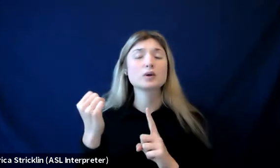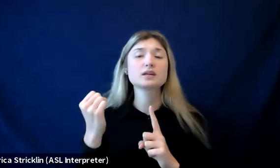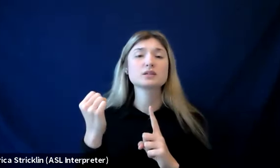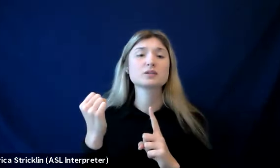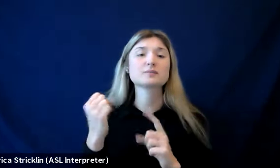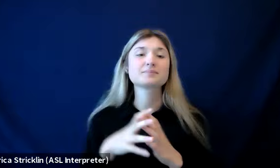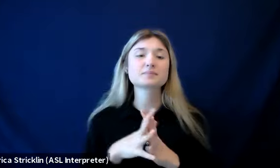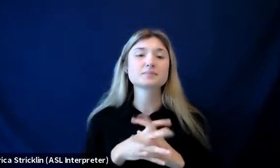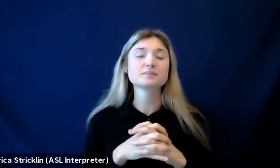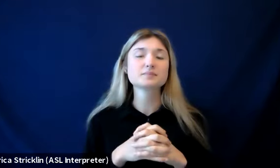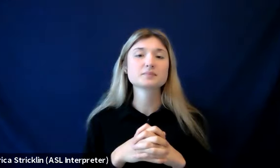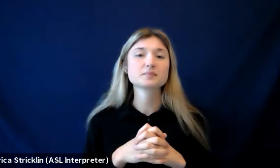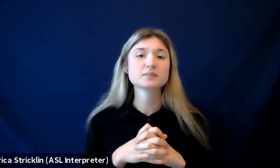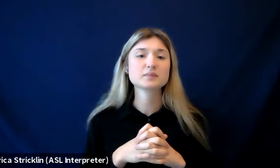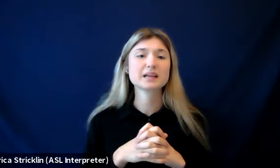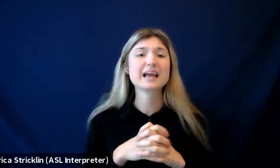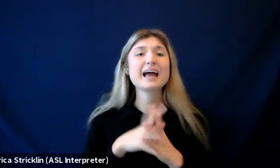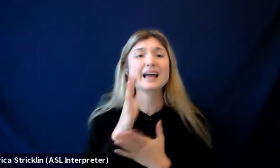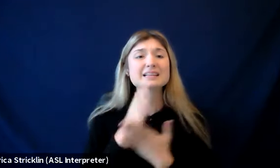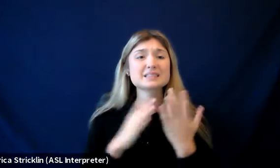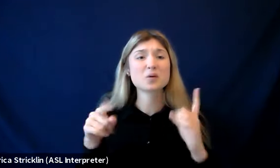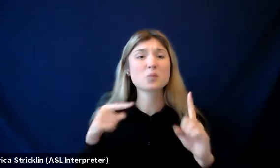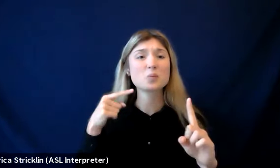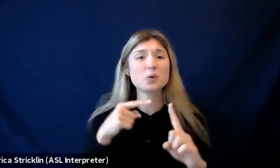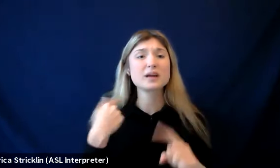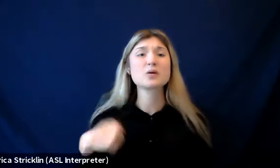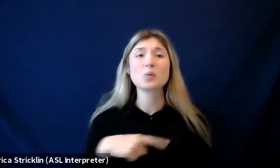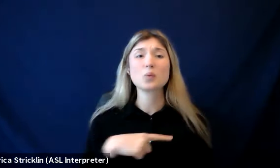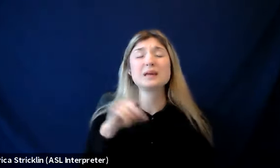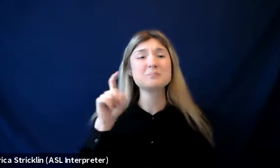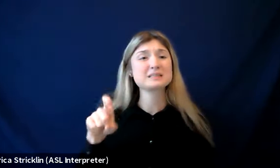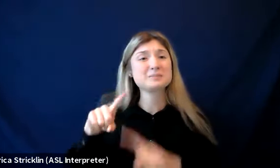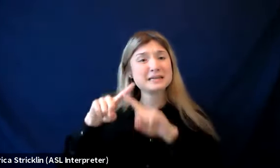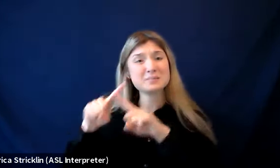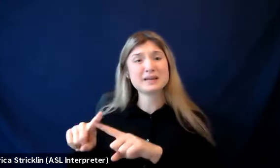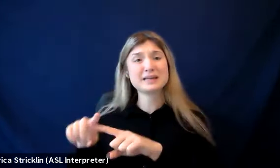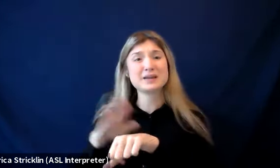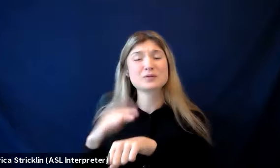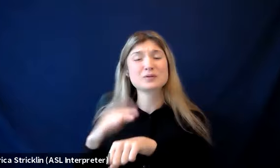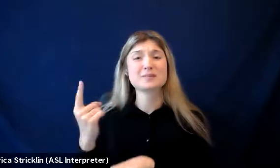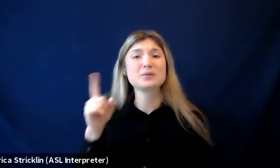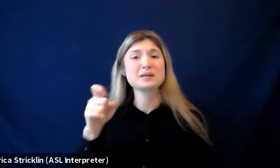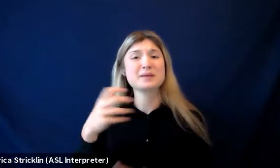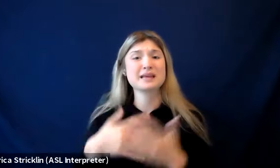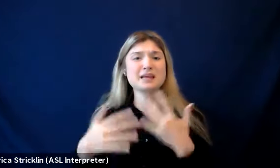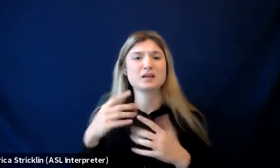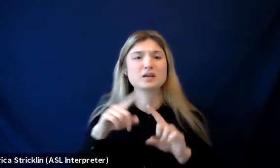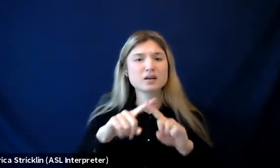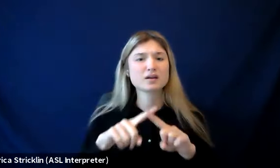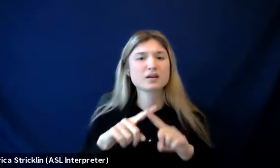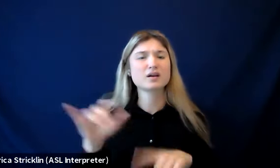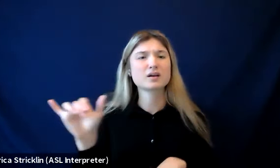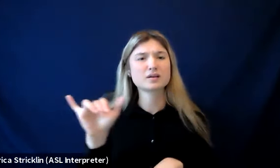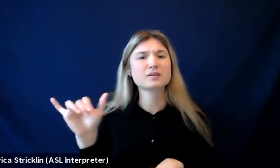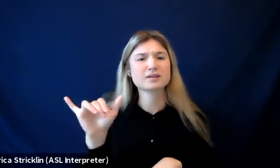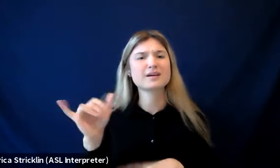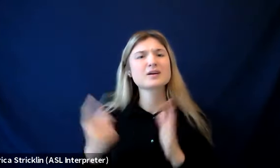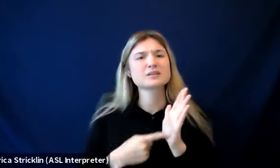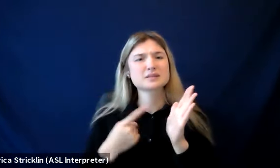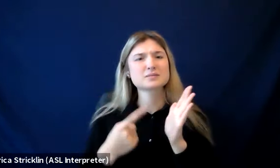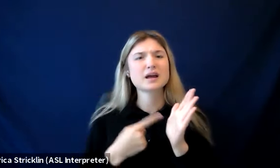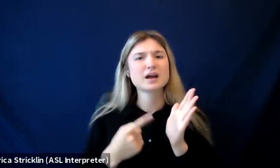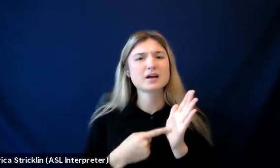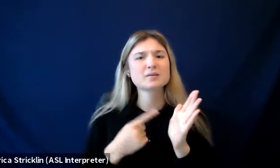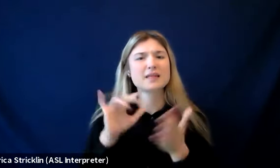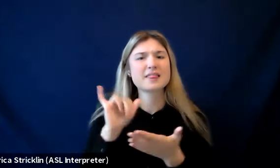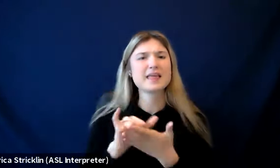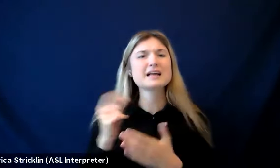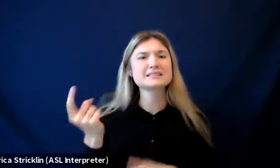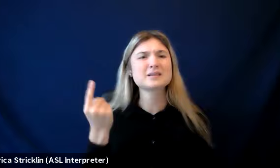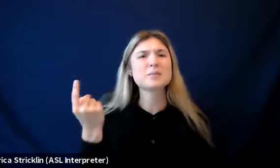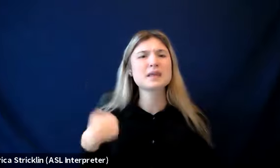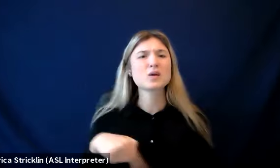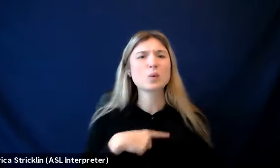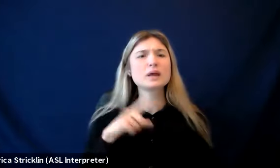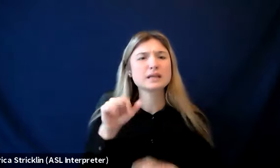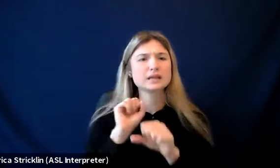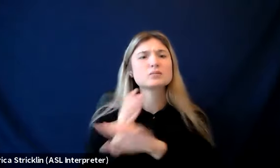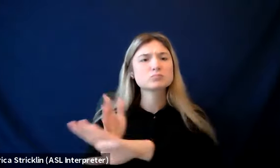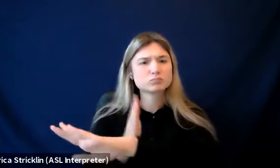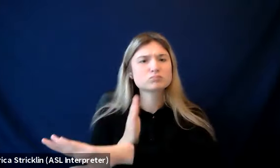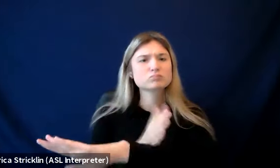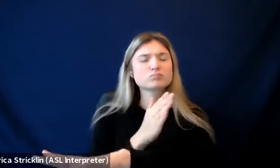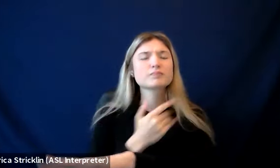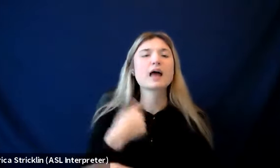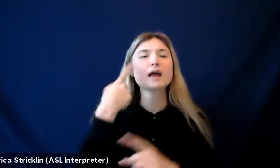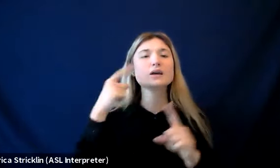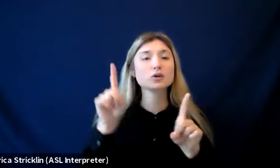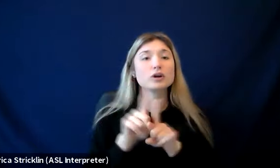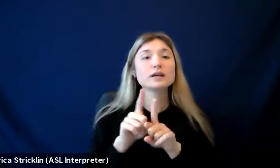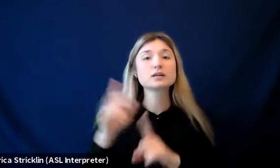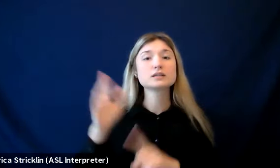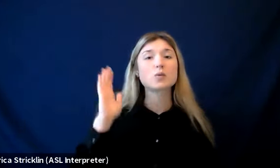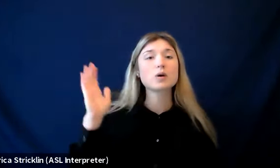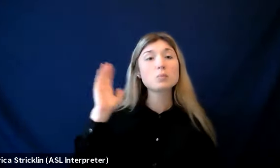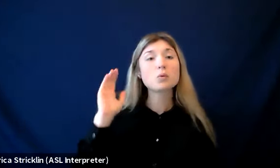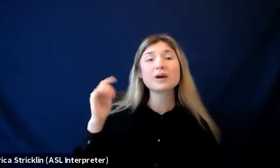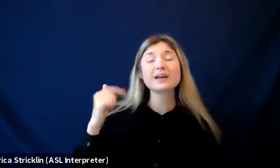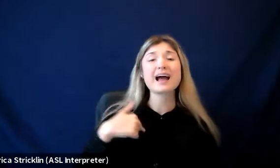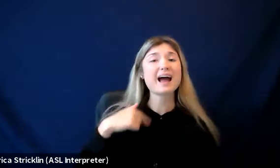However, it may be, at some point we have to be dependent on something we have to be interdependent as well. There are us, at times, as well and it is something that we do have to work on I definitely agree, because at one point, I probably couldn't do